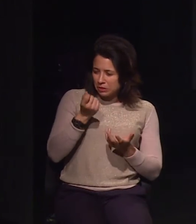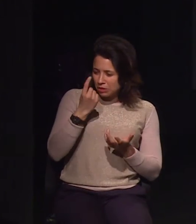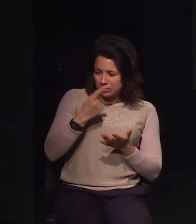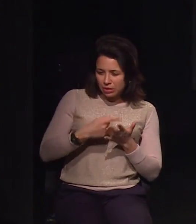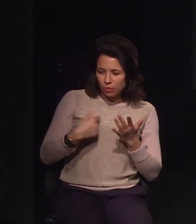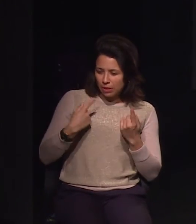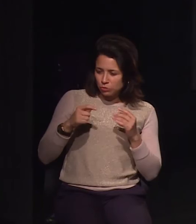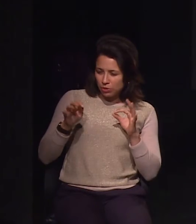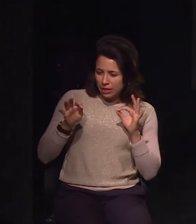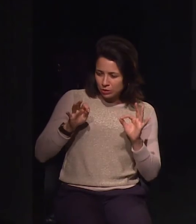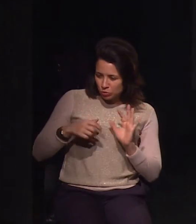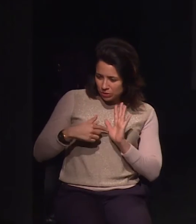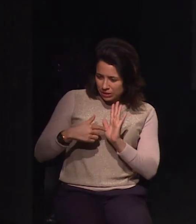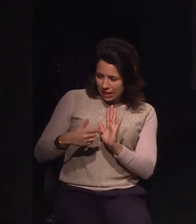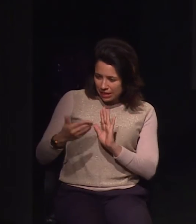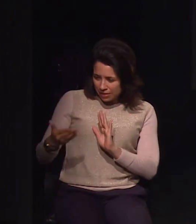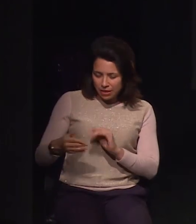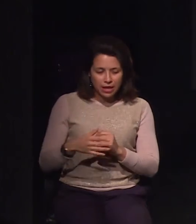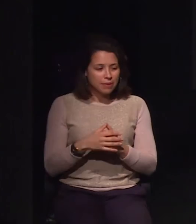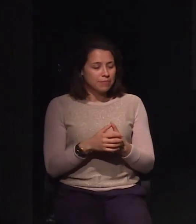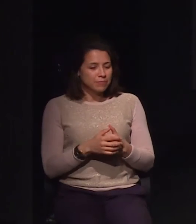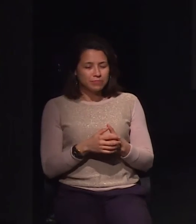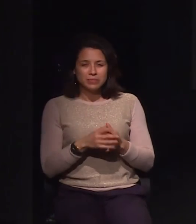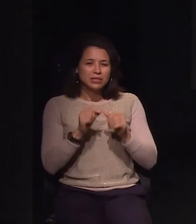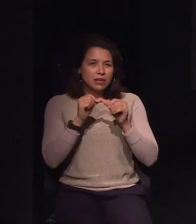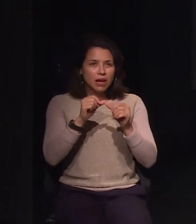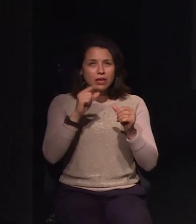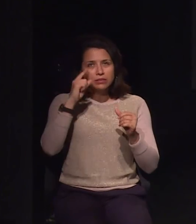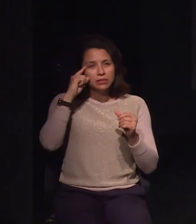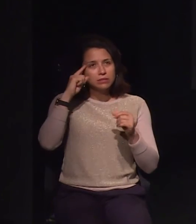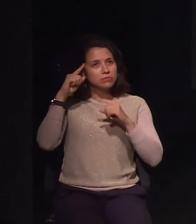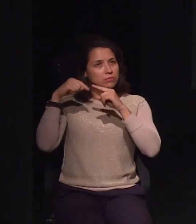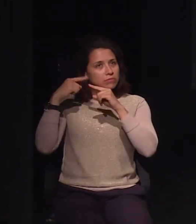can actually communicate – it’s a constant dialectical process of can this work, can